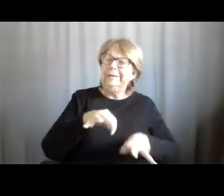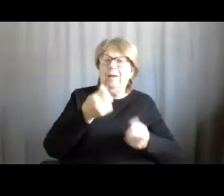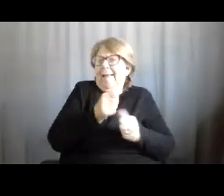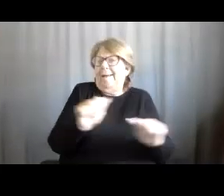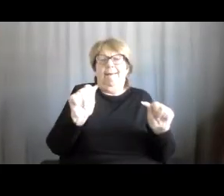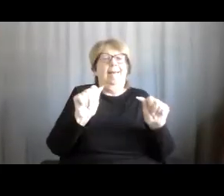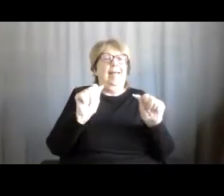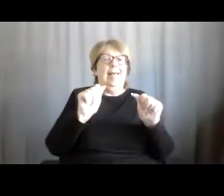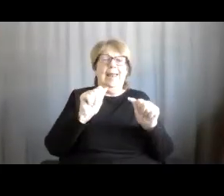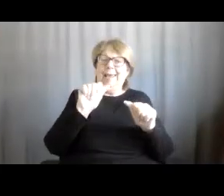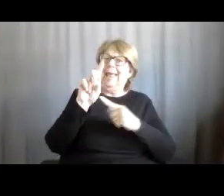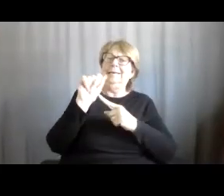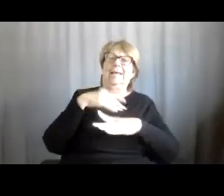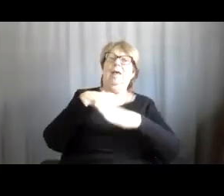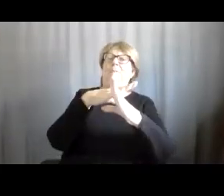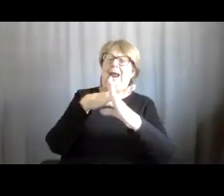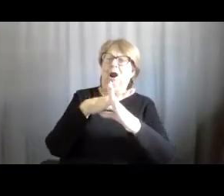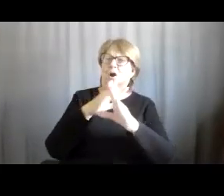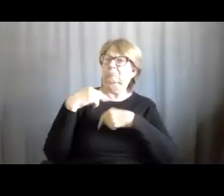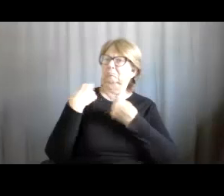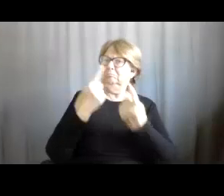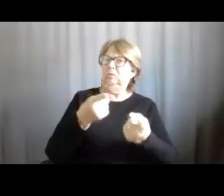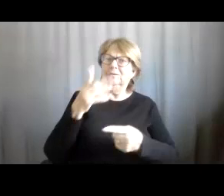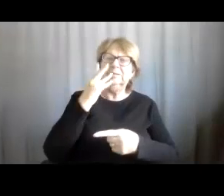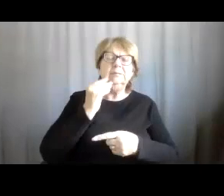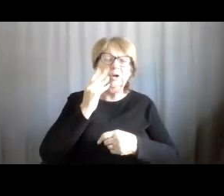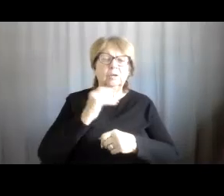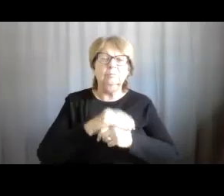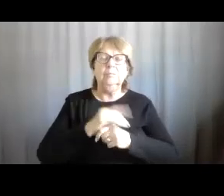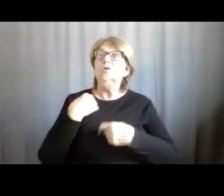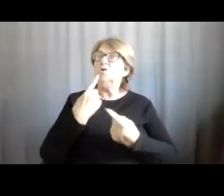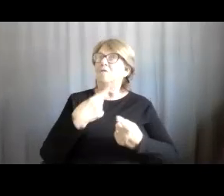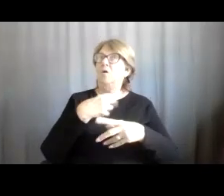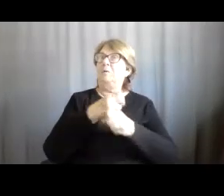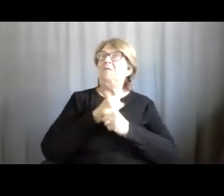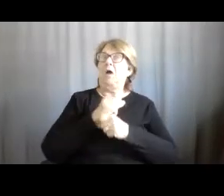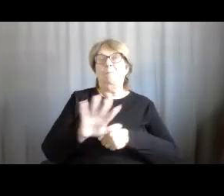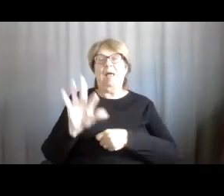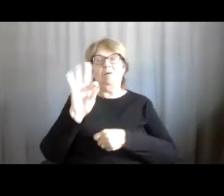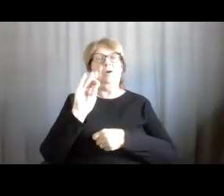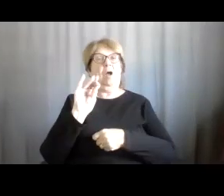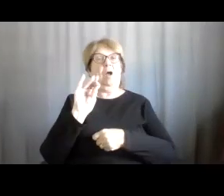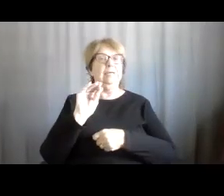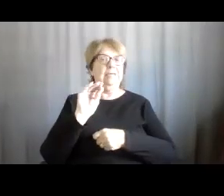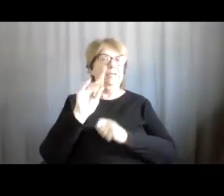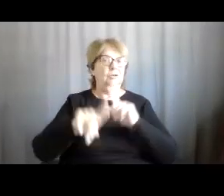[Roby Poche (DES)] So far we've been pretty successful and have received around 90 survey responses. [Roby Poche (DES)] The survey will run